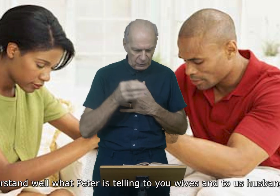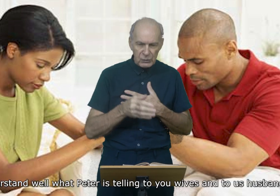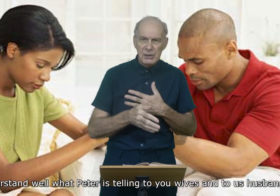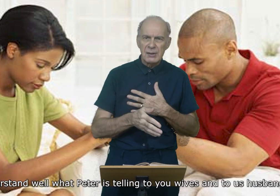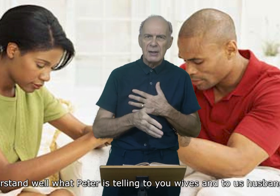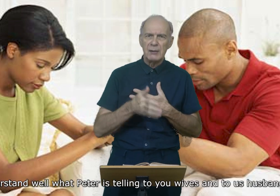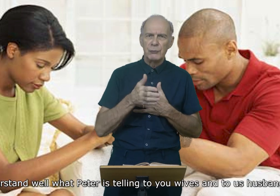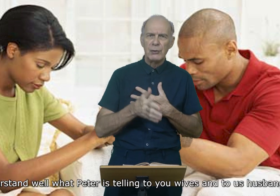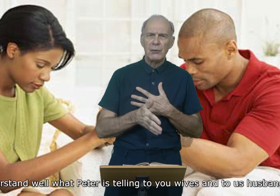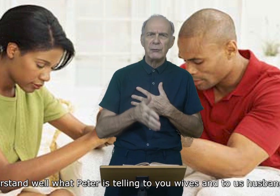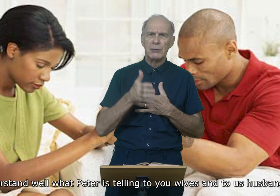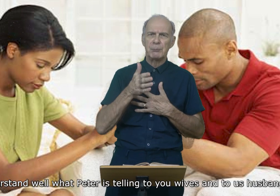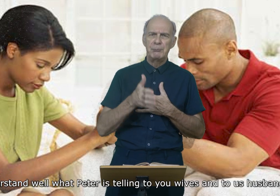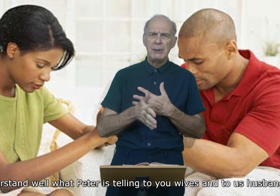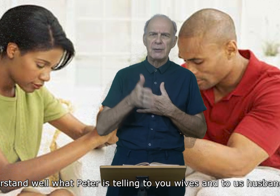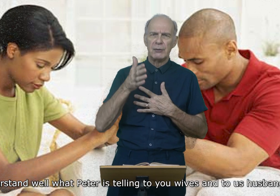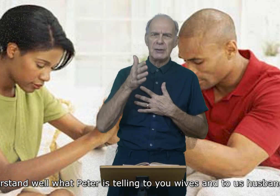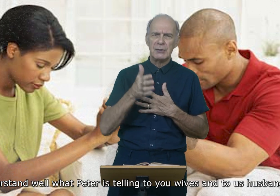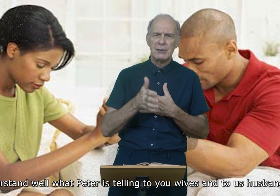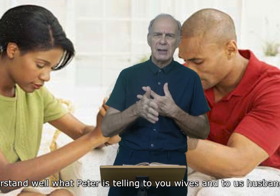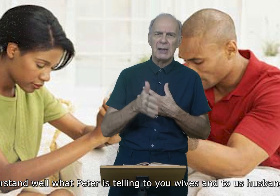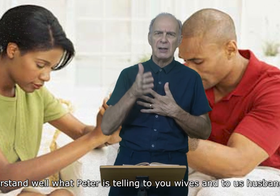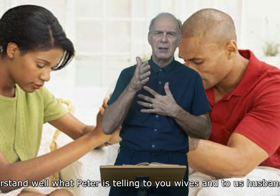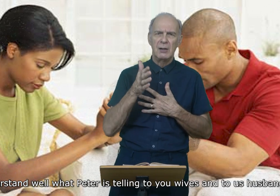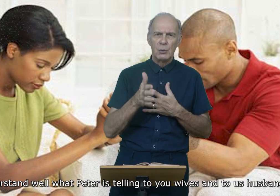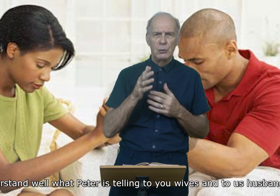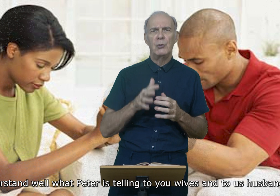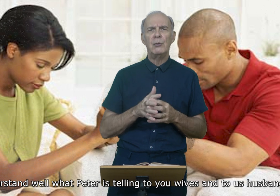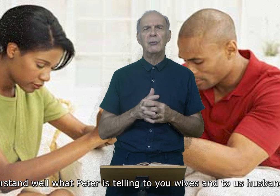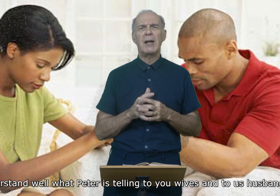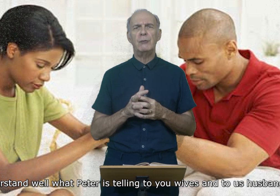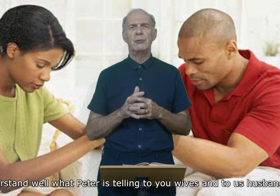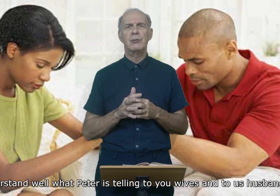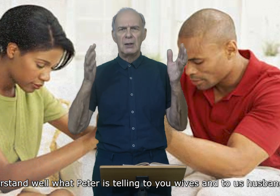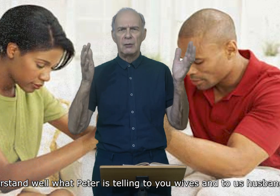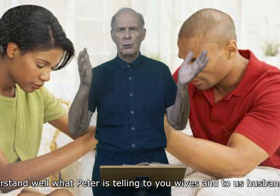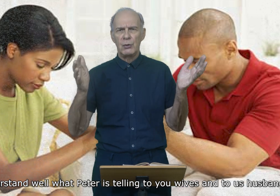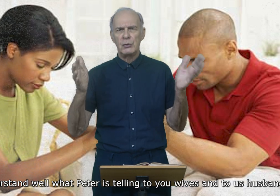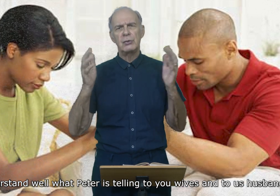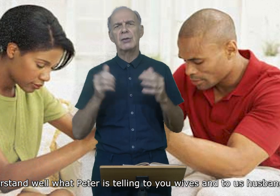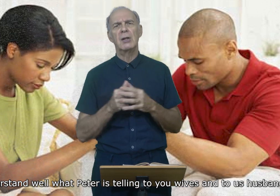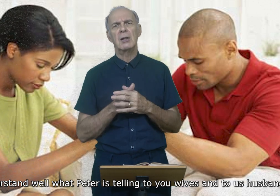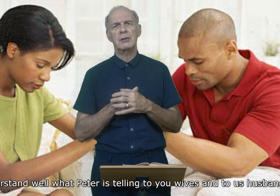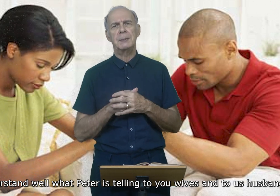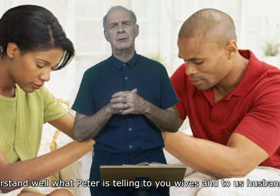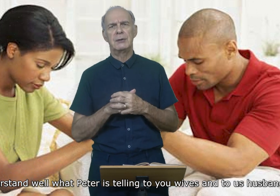Understand well what Peter is telling to you wives and to us husbands